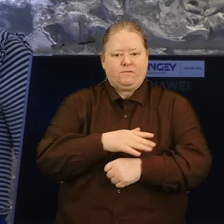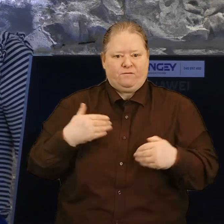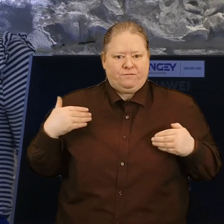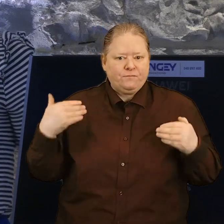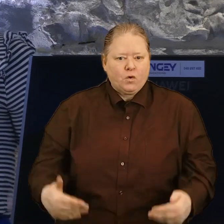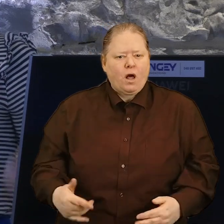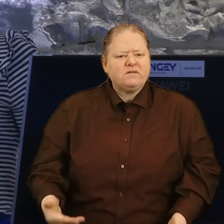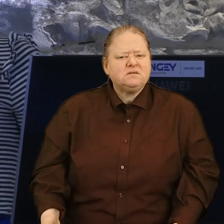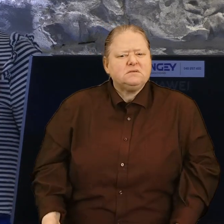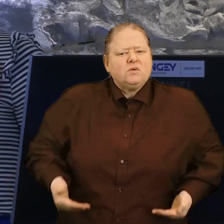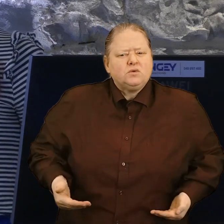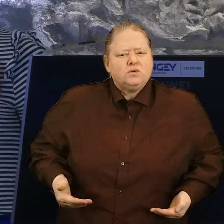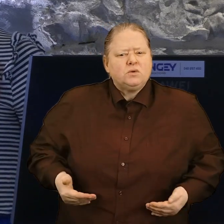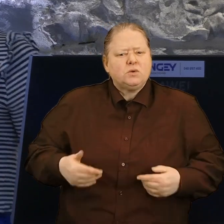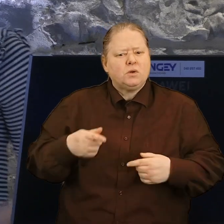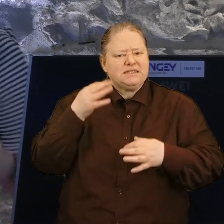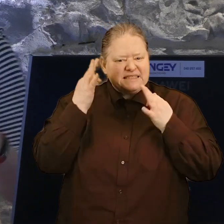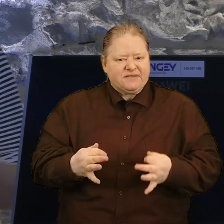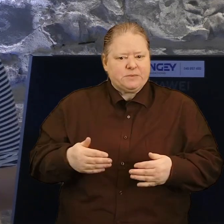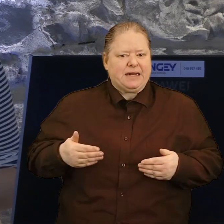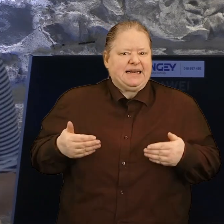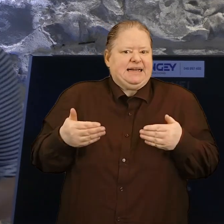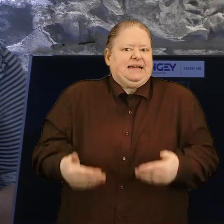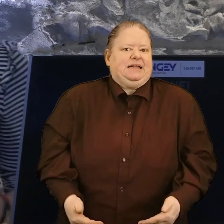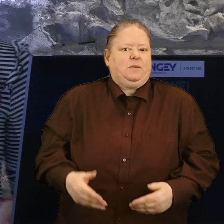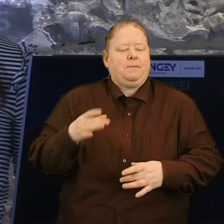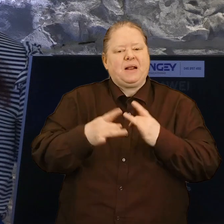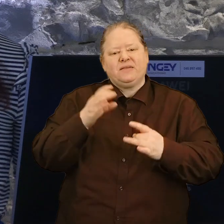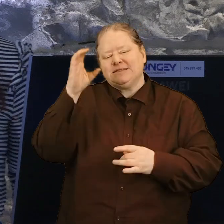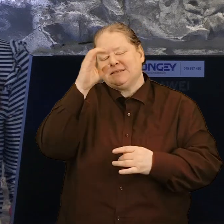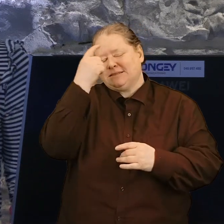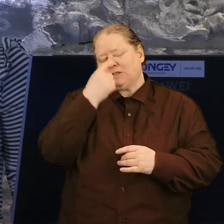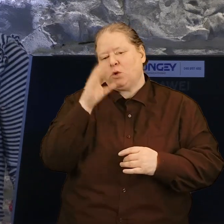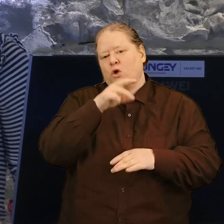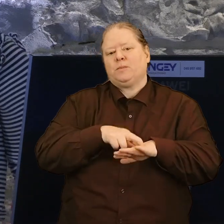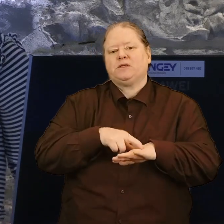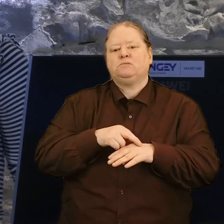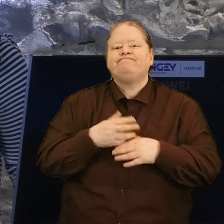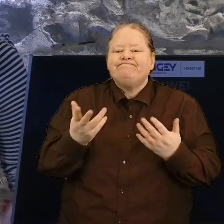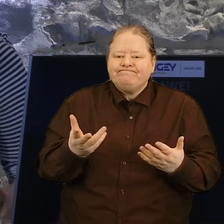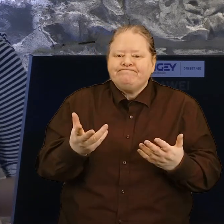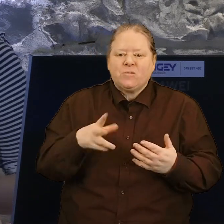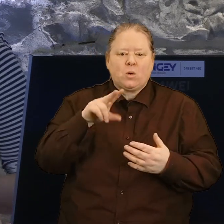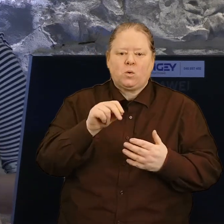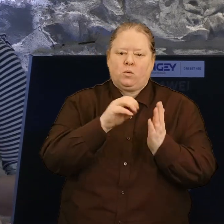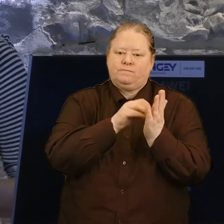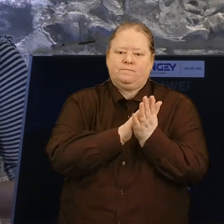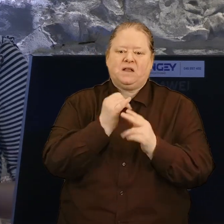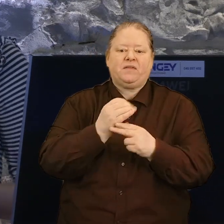considerably shorter, so they've definitely been lengthened to make the statue work better. Unfortunately, there's no records in the College minutes